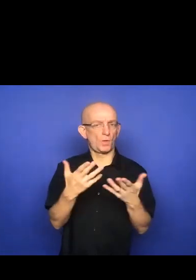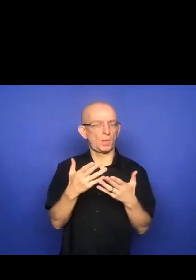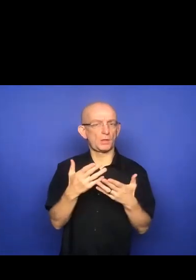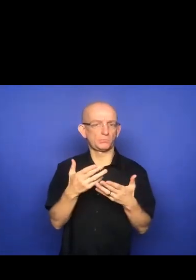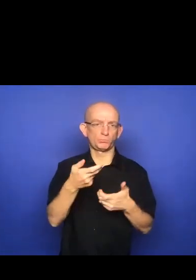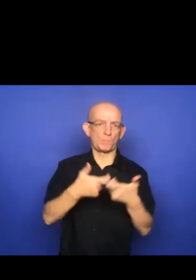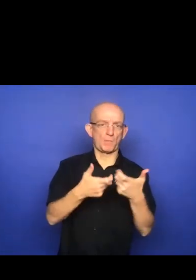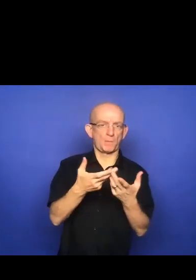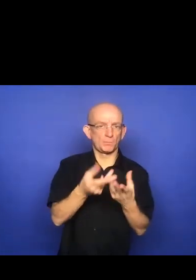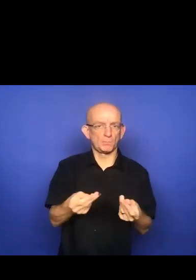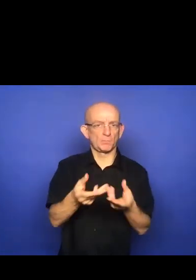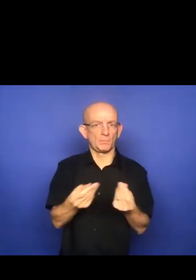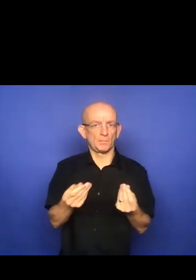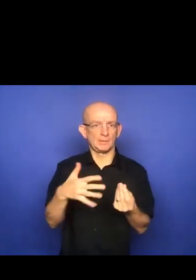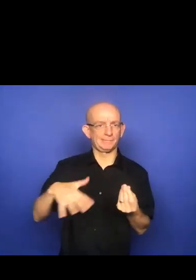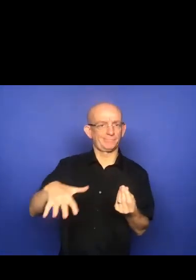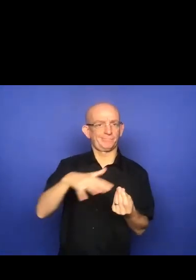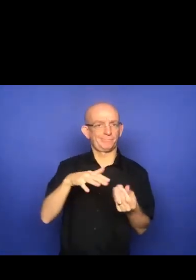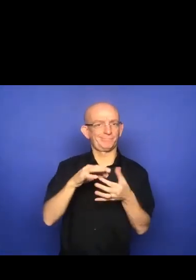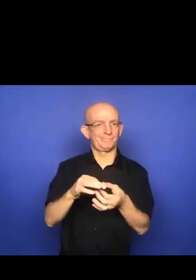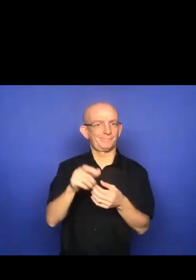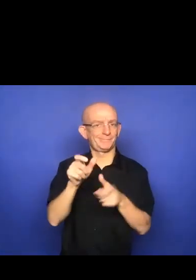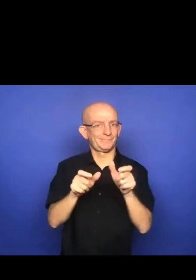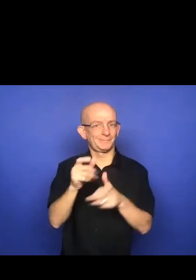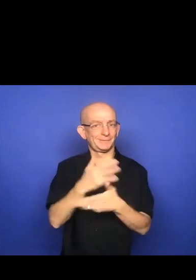of persons with disabilities, and if there have been any